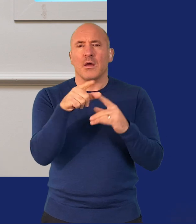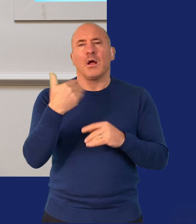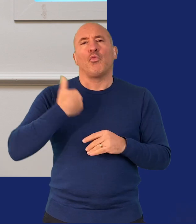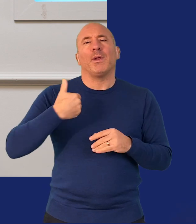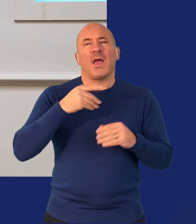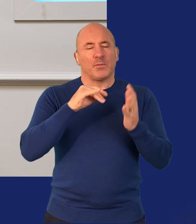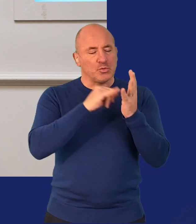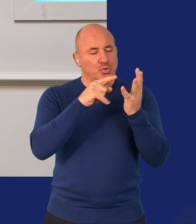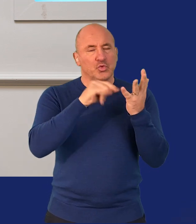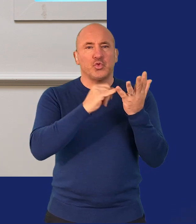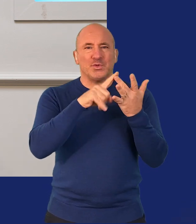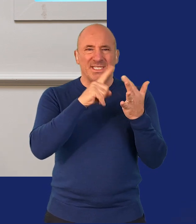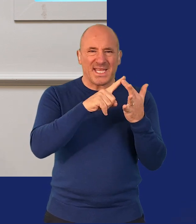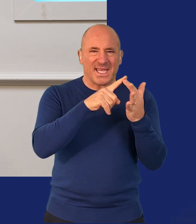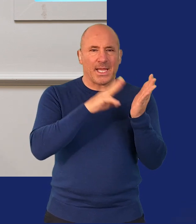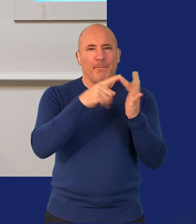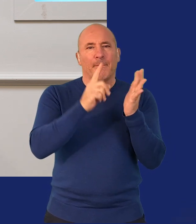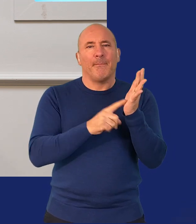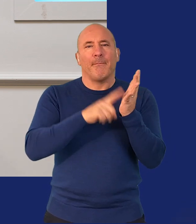She has written, I was going to say a book.